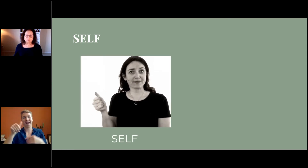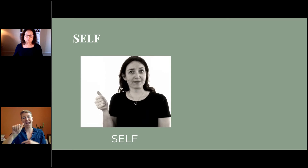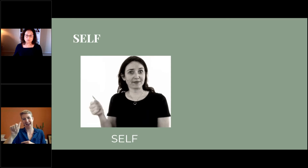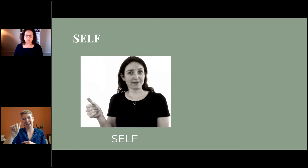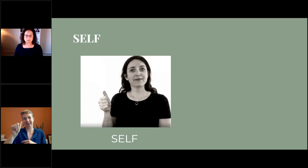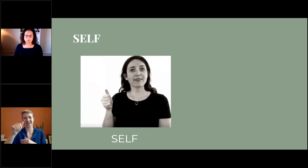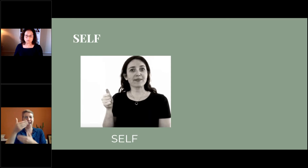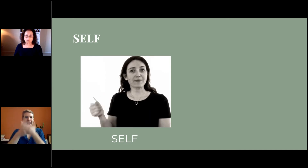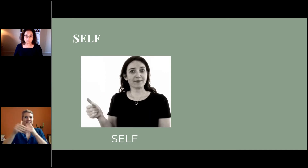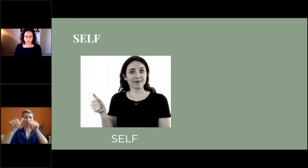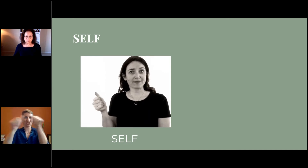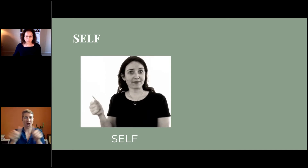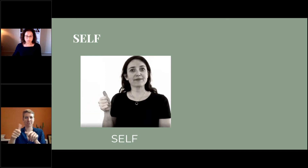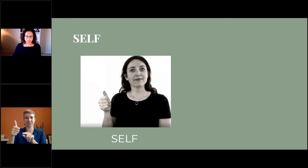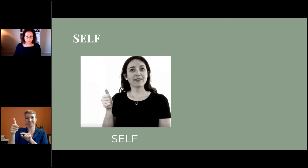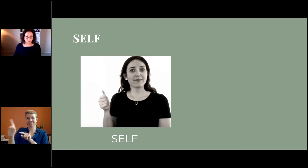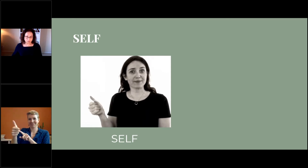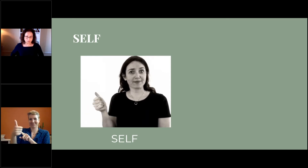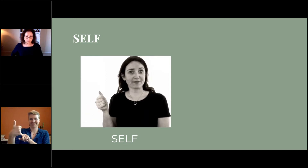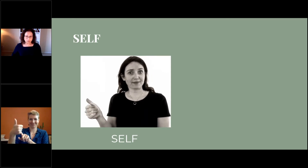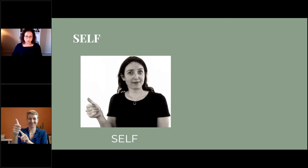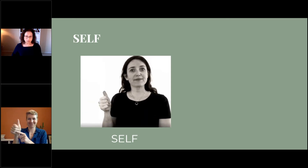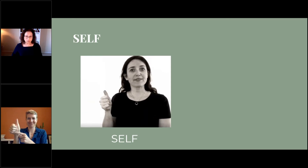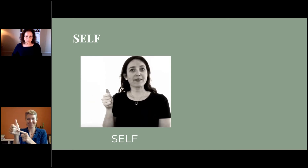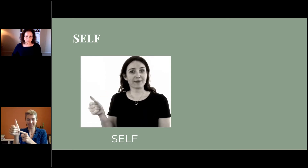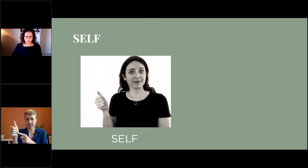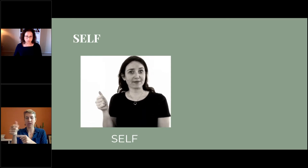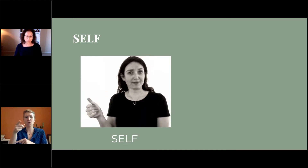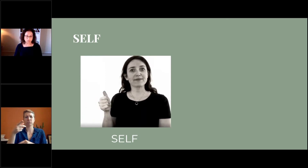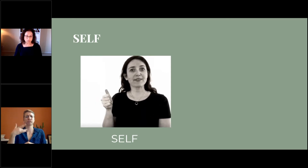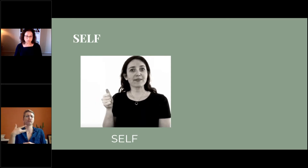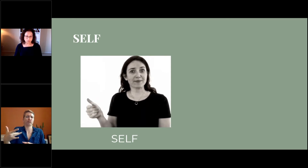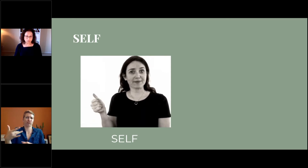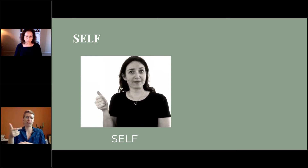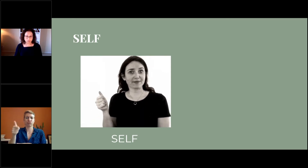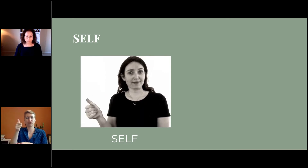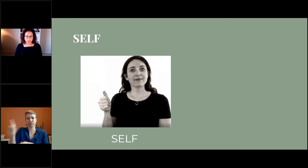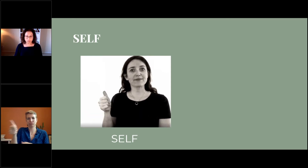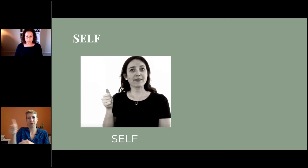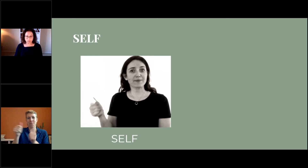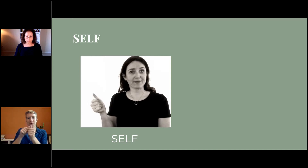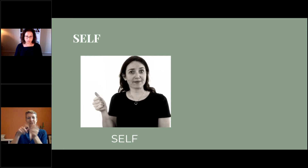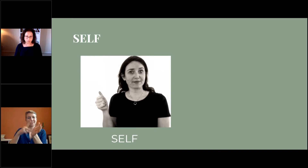And you’ll see the sign has an open-A handshake.